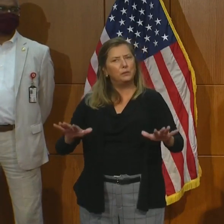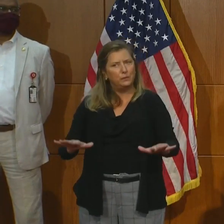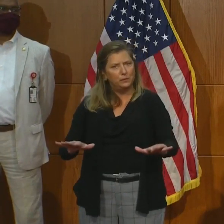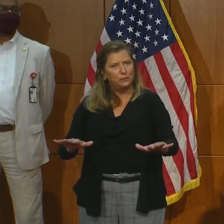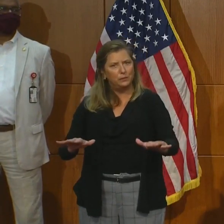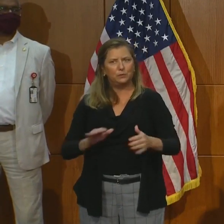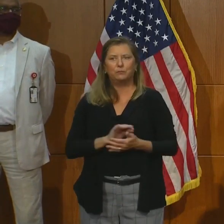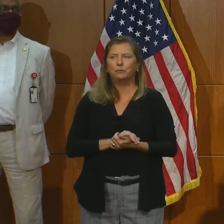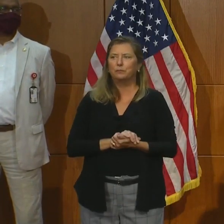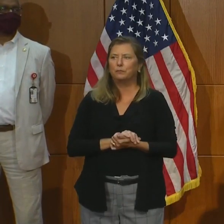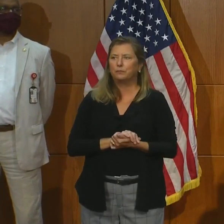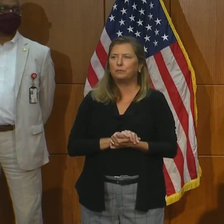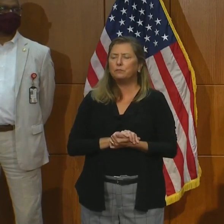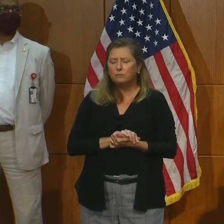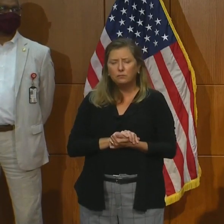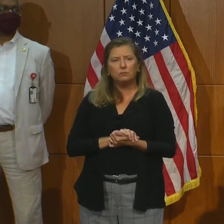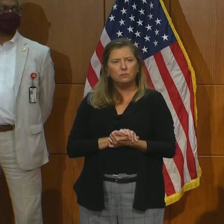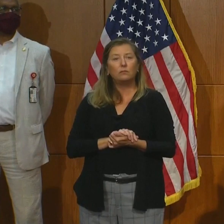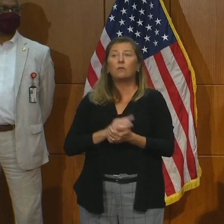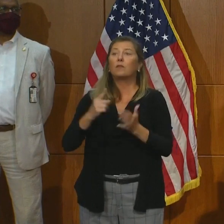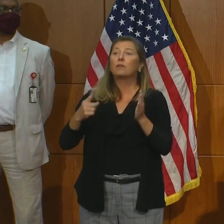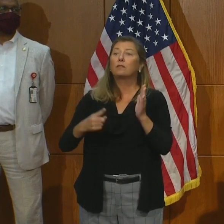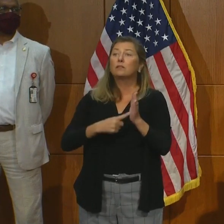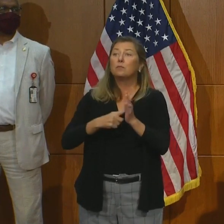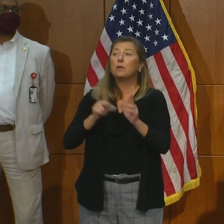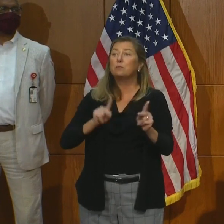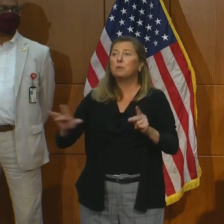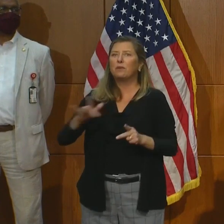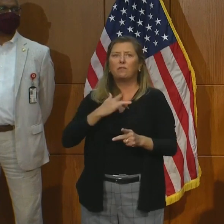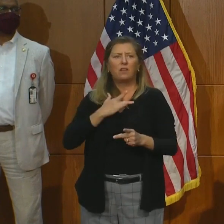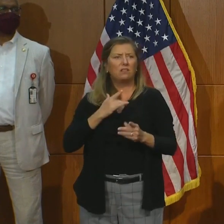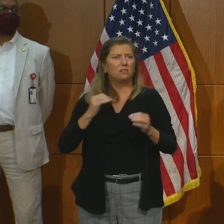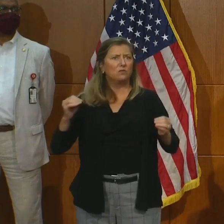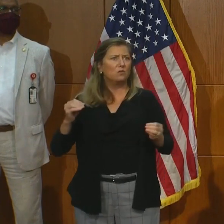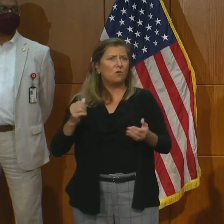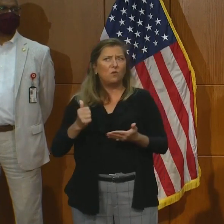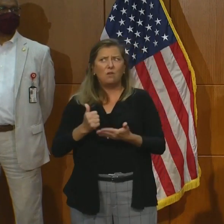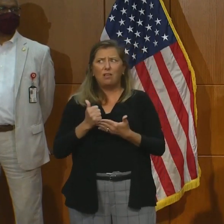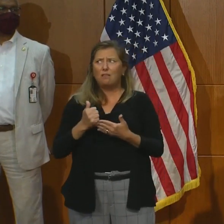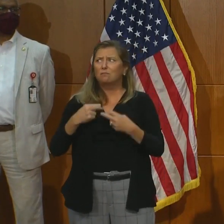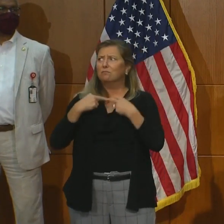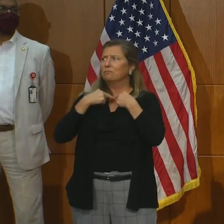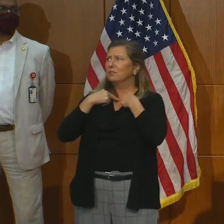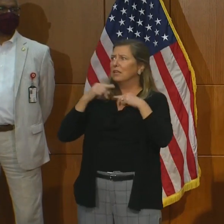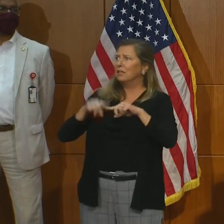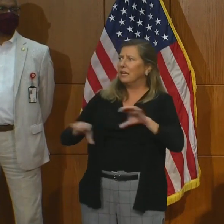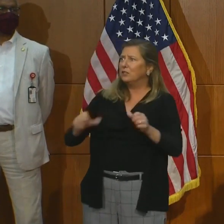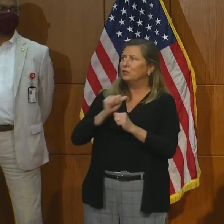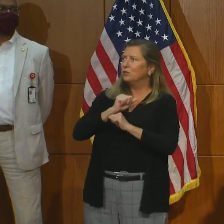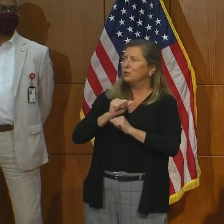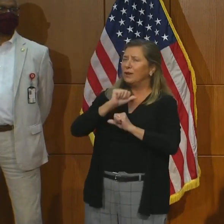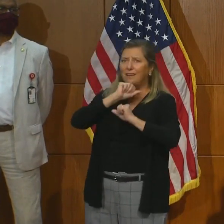CAN TO GET JUST TO LET A LITTLE AIR OUT OF WHAT I WOULD DESCRIBE AS A VERY INTENSE